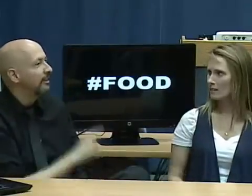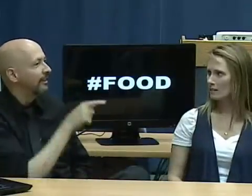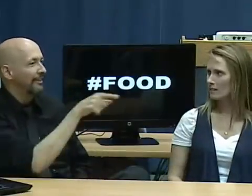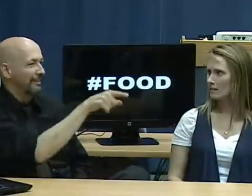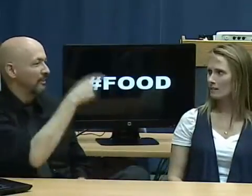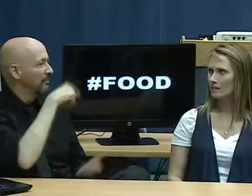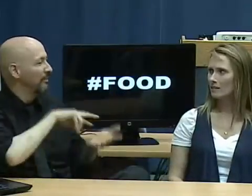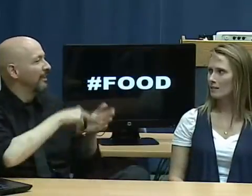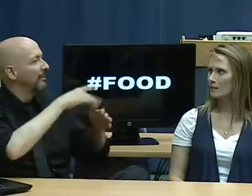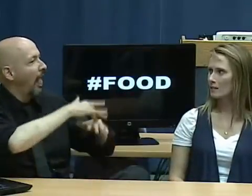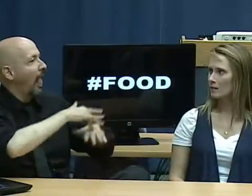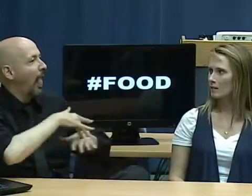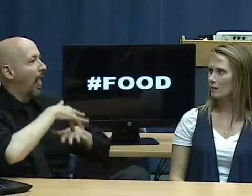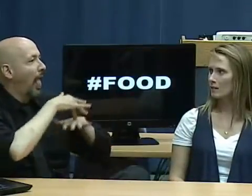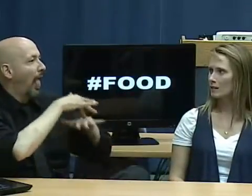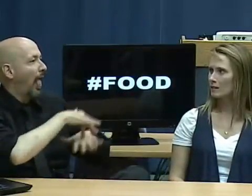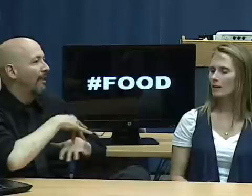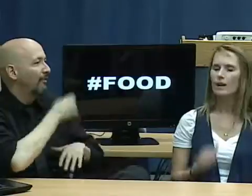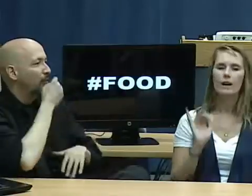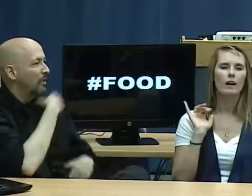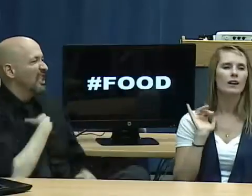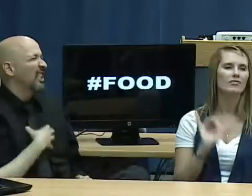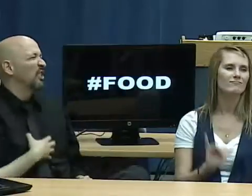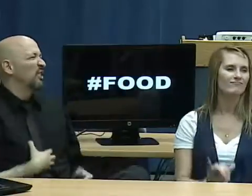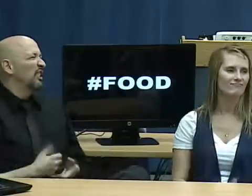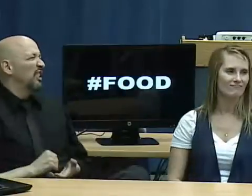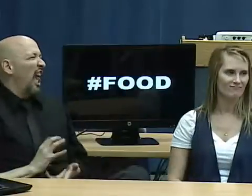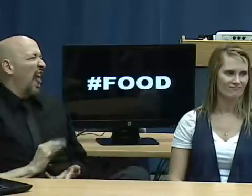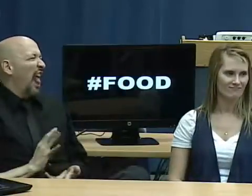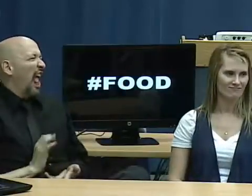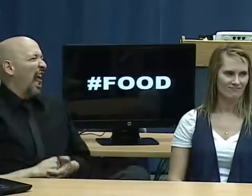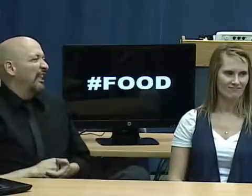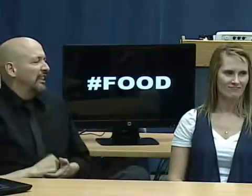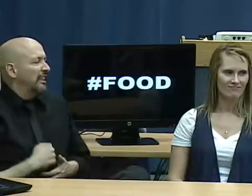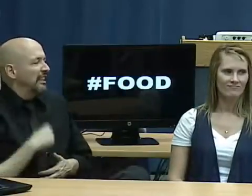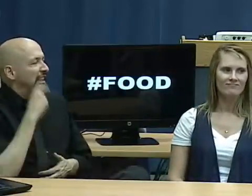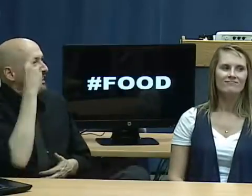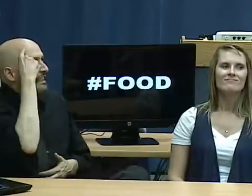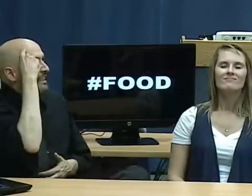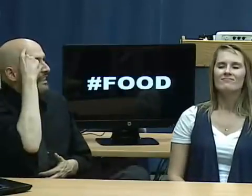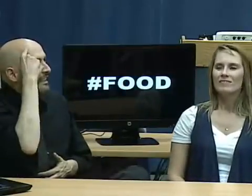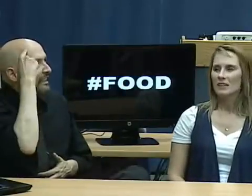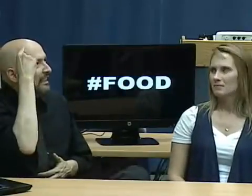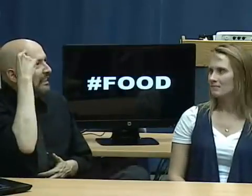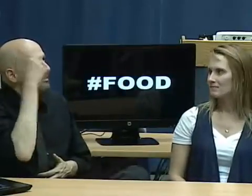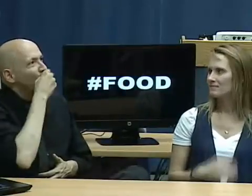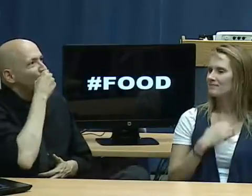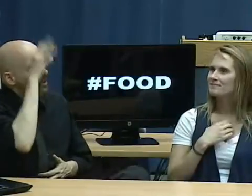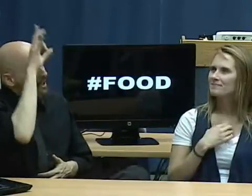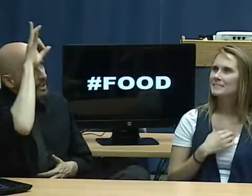It means you're obsessed with food. Hungry! Stomach's rumbling. I have #FOOD on my mind!